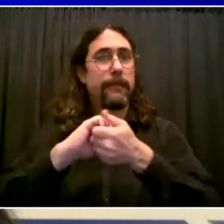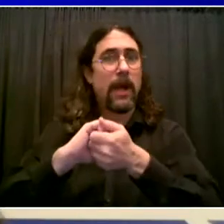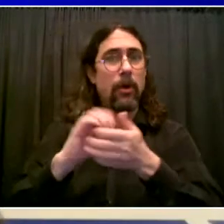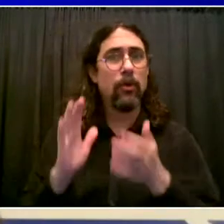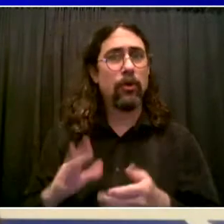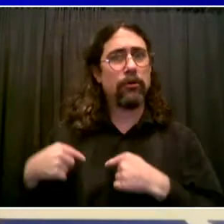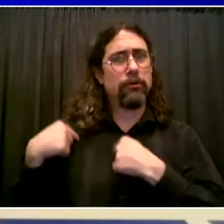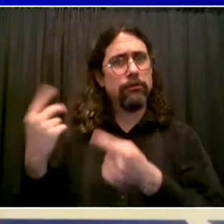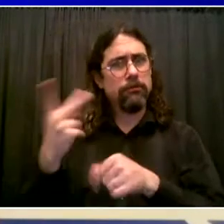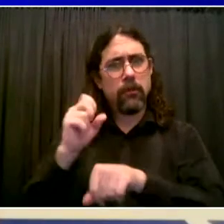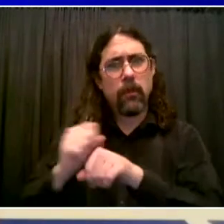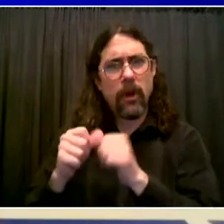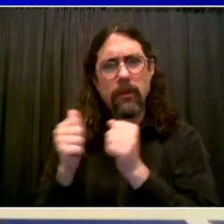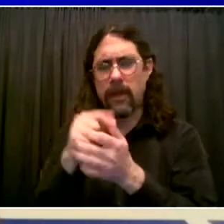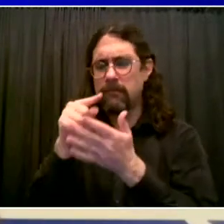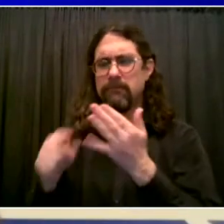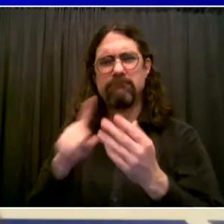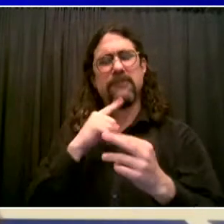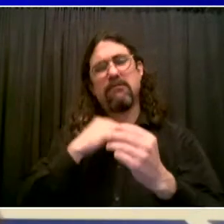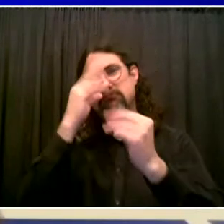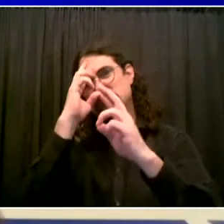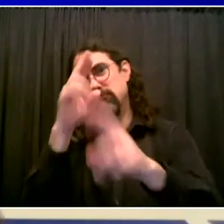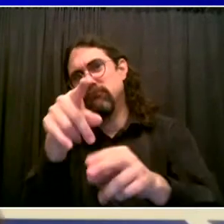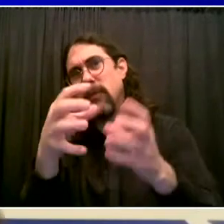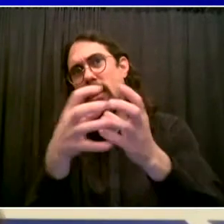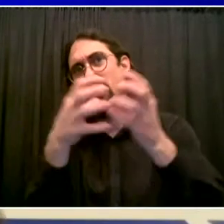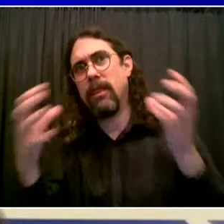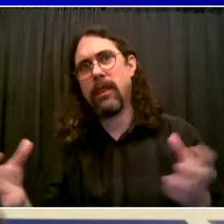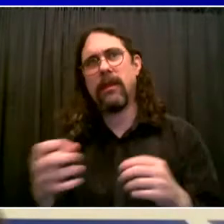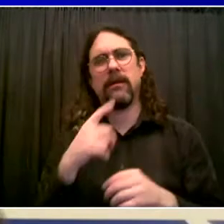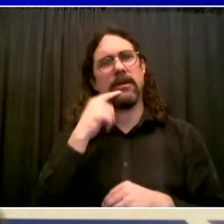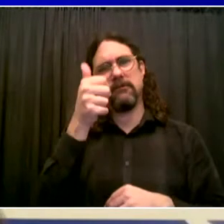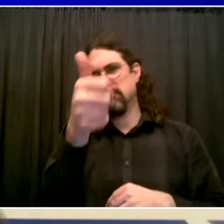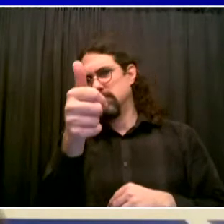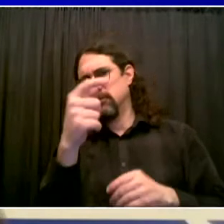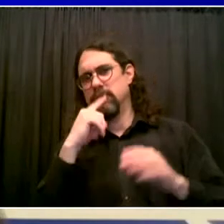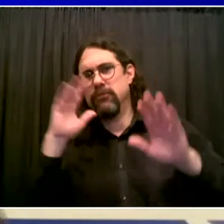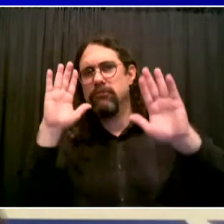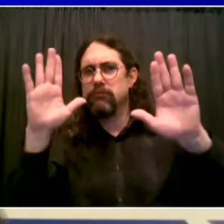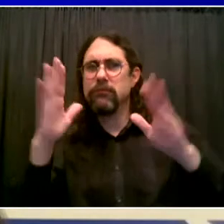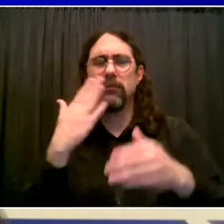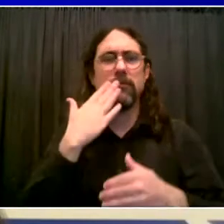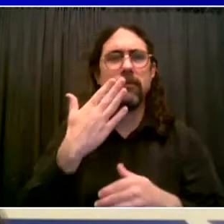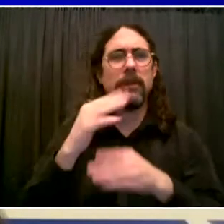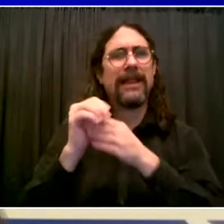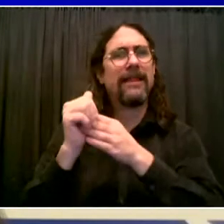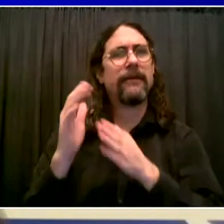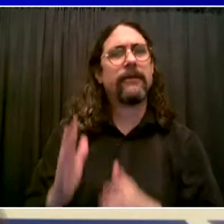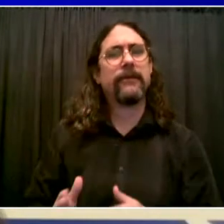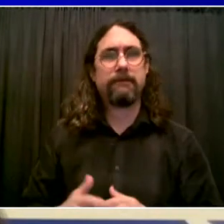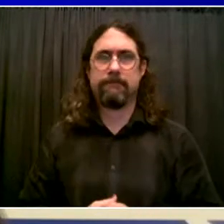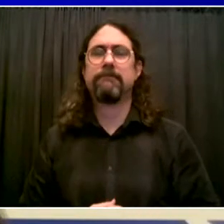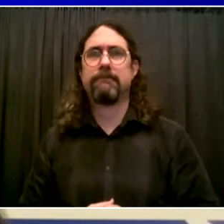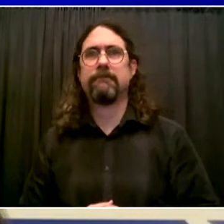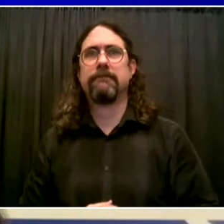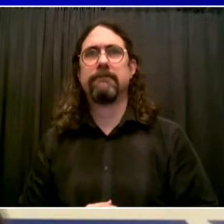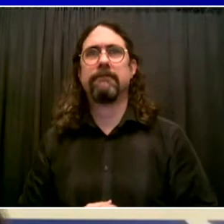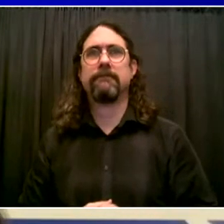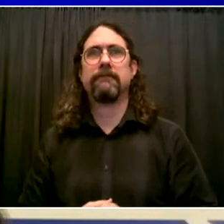AND CONSTANTLY STAY IN TOUCH HELPING US KNOW WHAT WE CAN DO THAT WILL SERVE